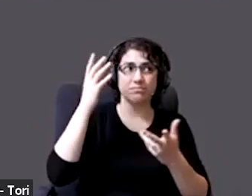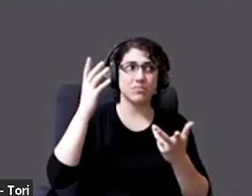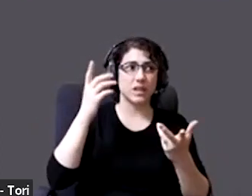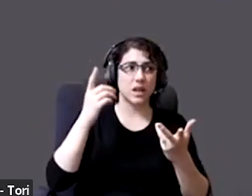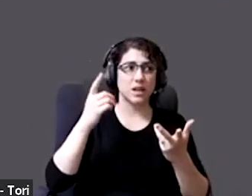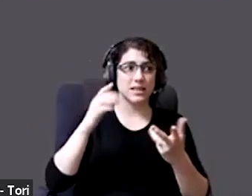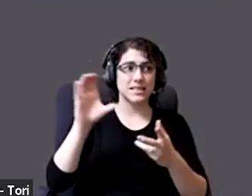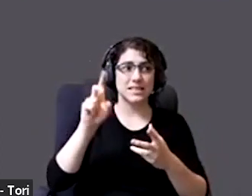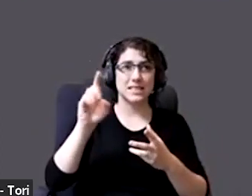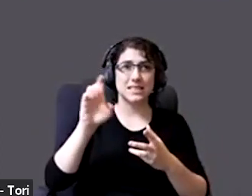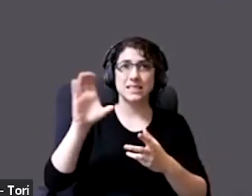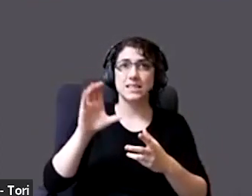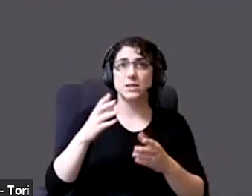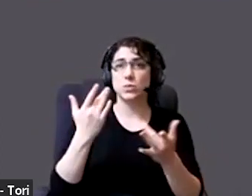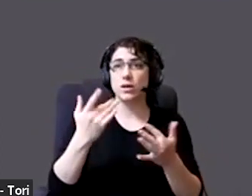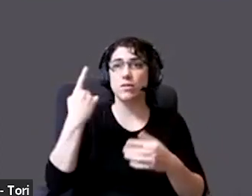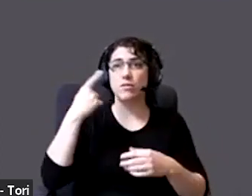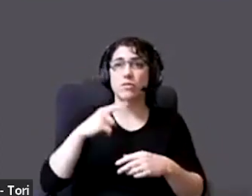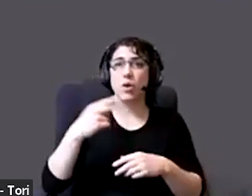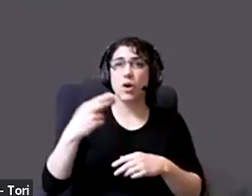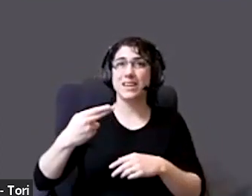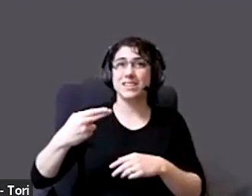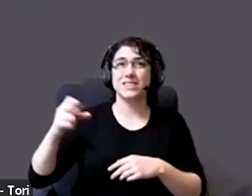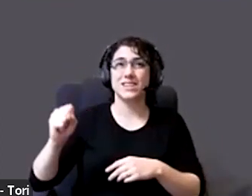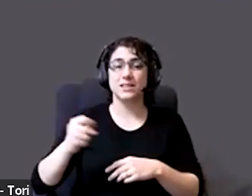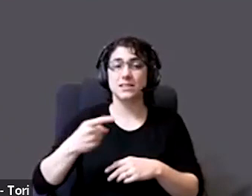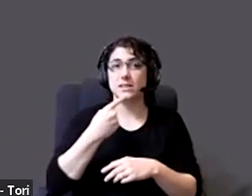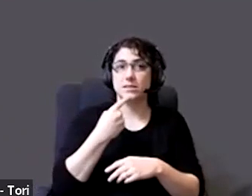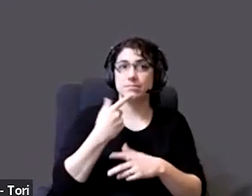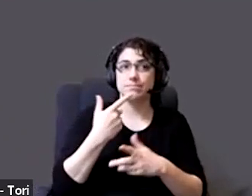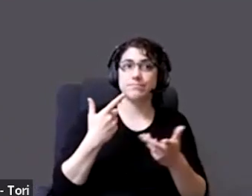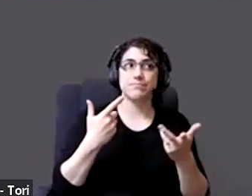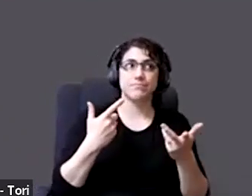that the working group construct is appropriate